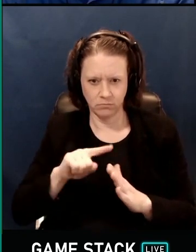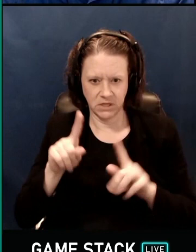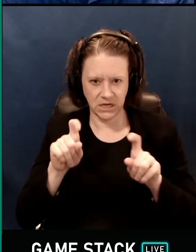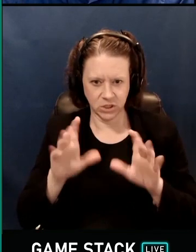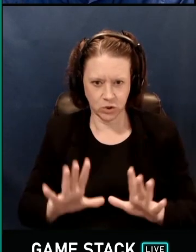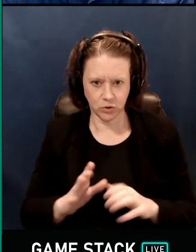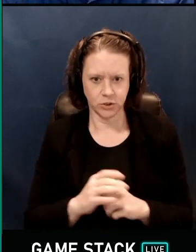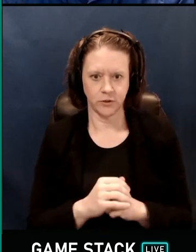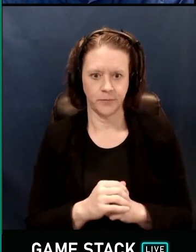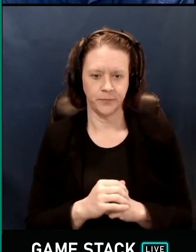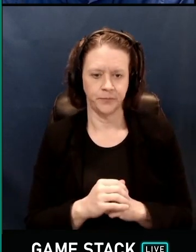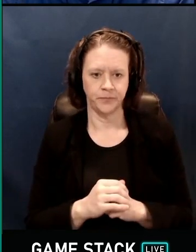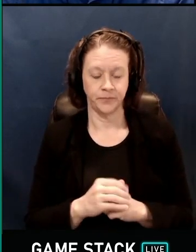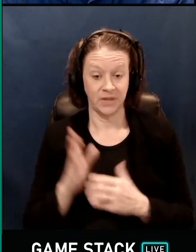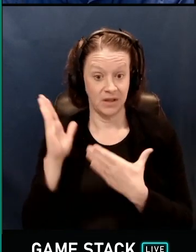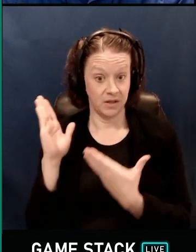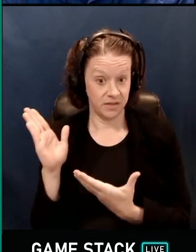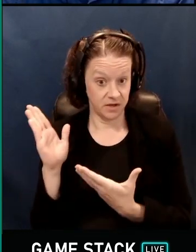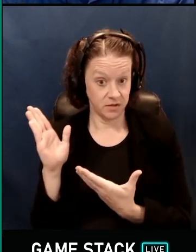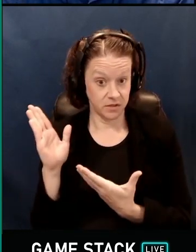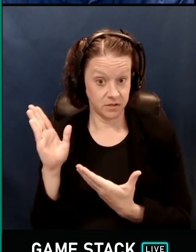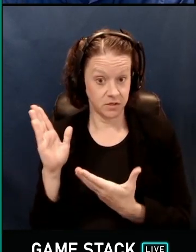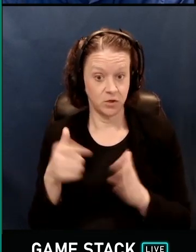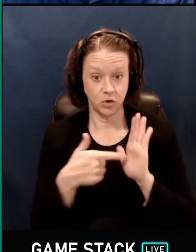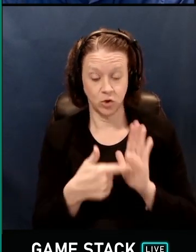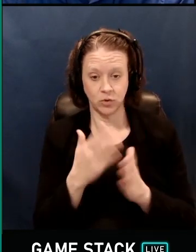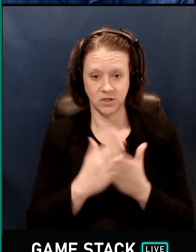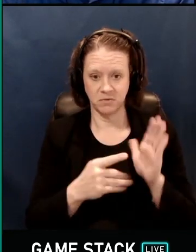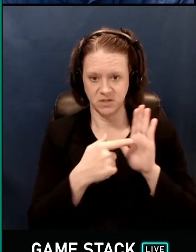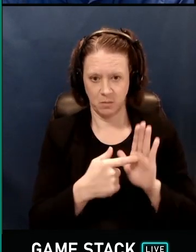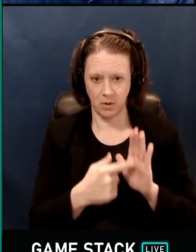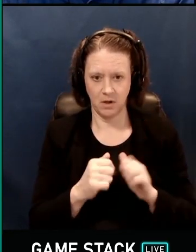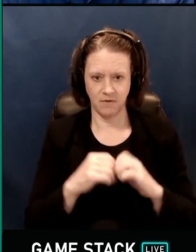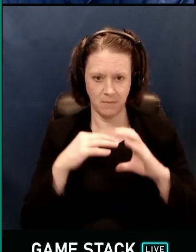This shows some example of the pipeline execution results.